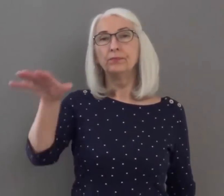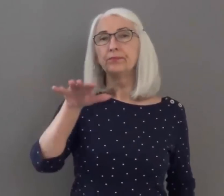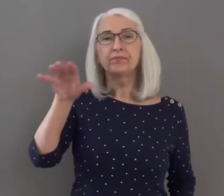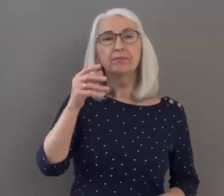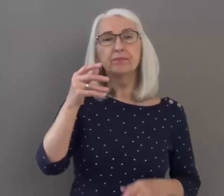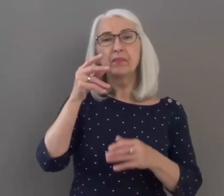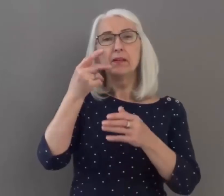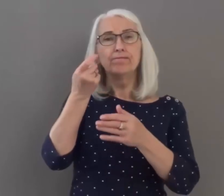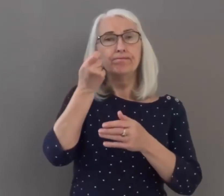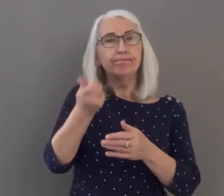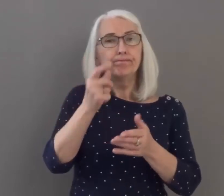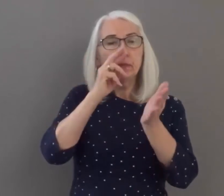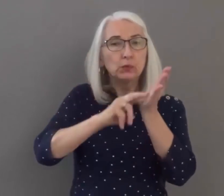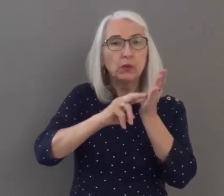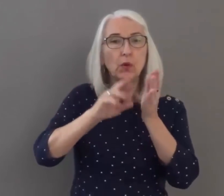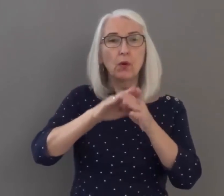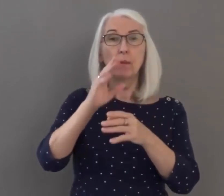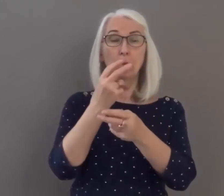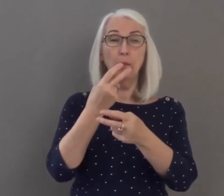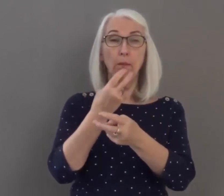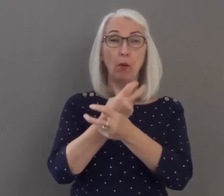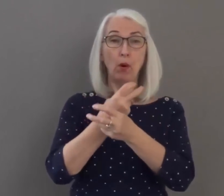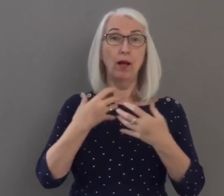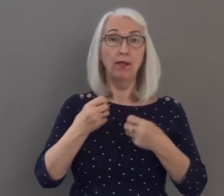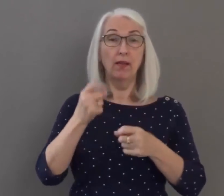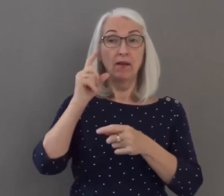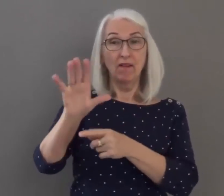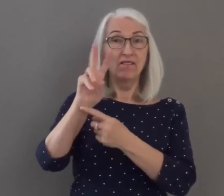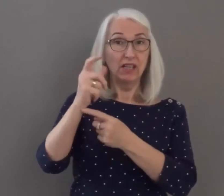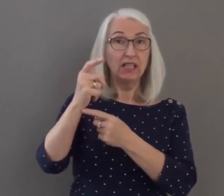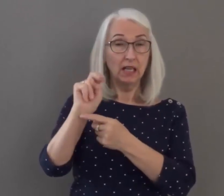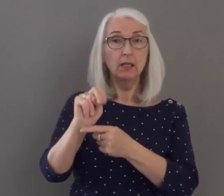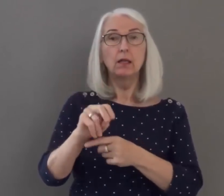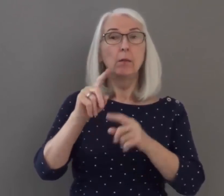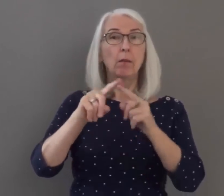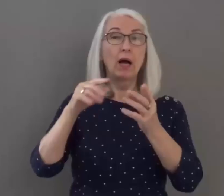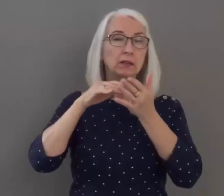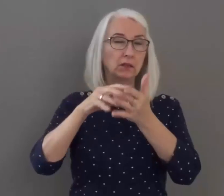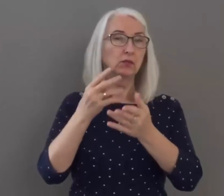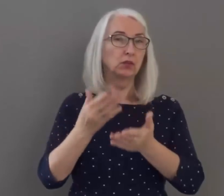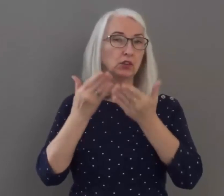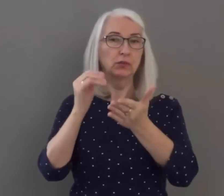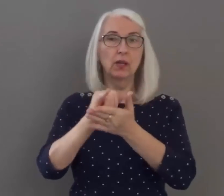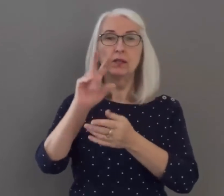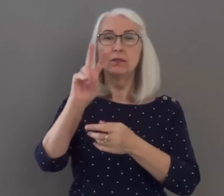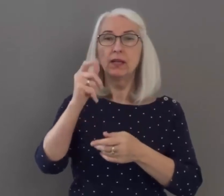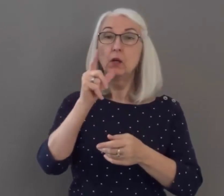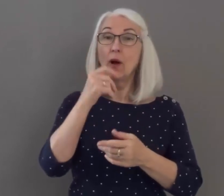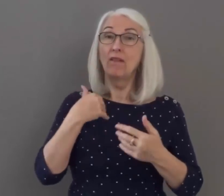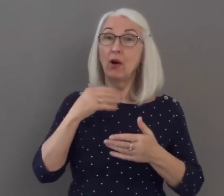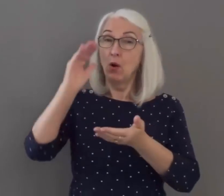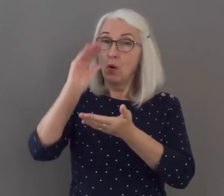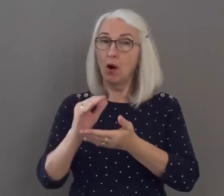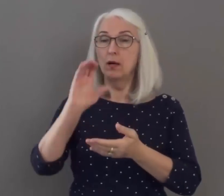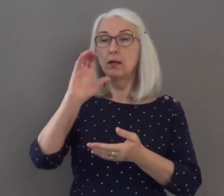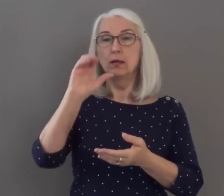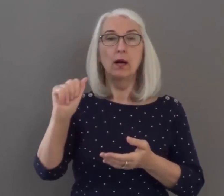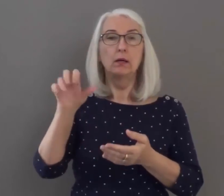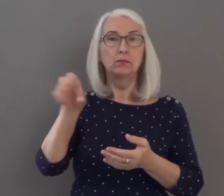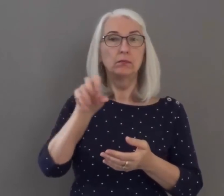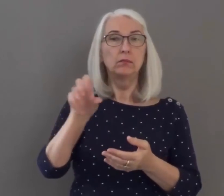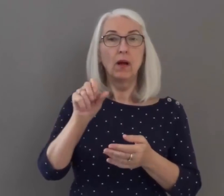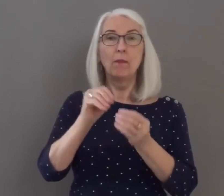There is very little research on the bone health of vegans, but studies suggest that vegans who have low calcium intakes are